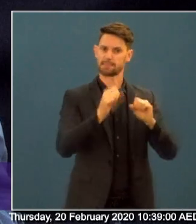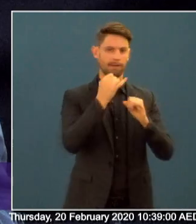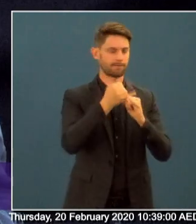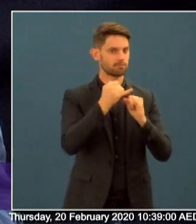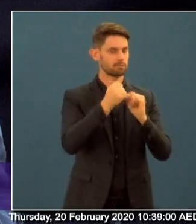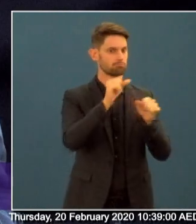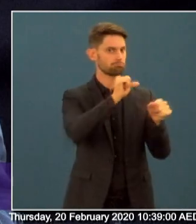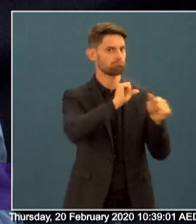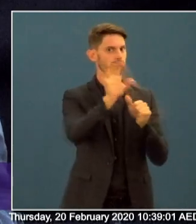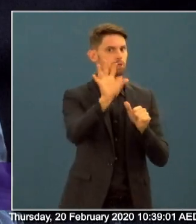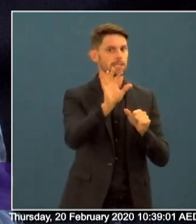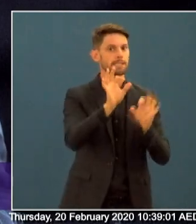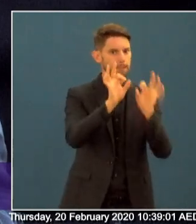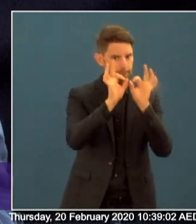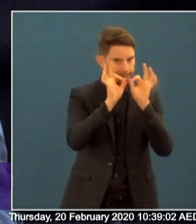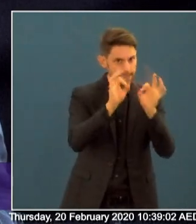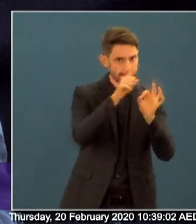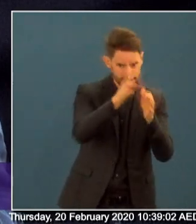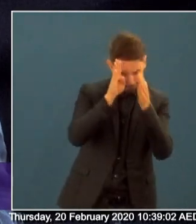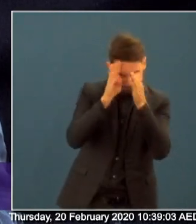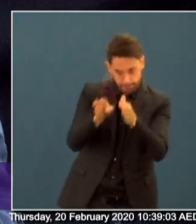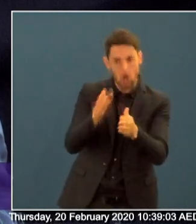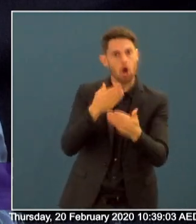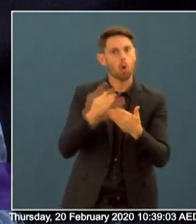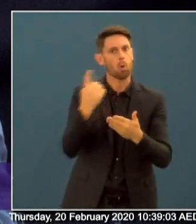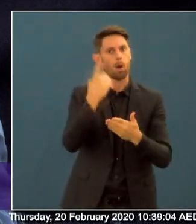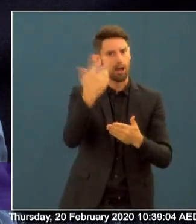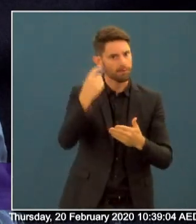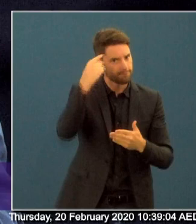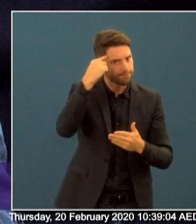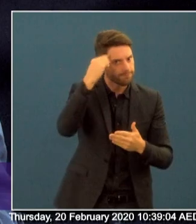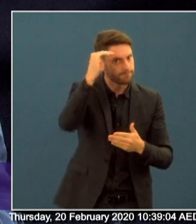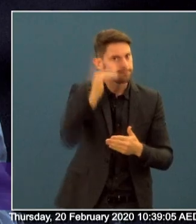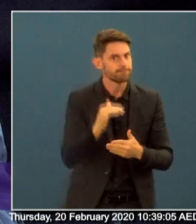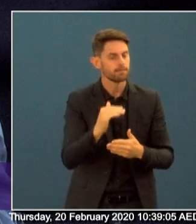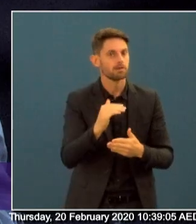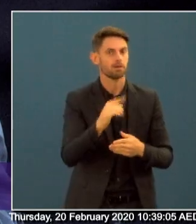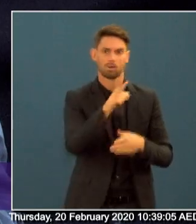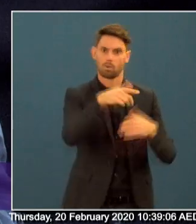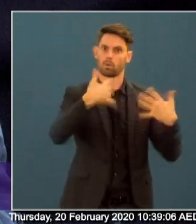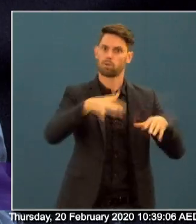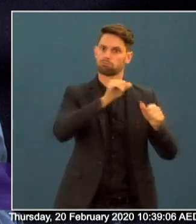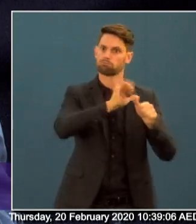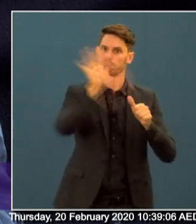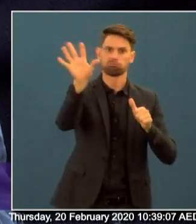which provides entirely specialised supports in the area of health for that group. All right.